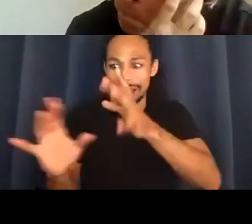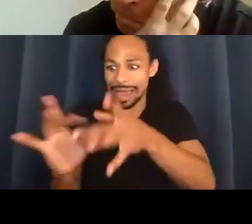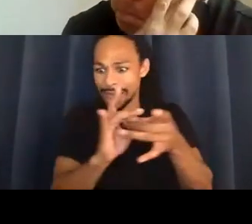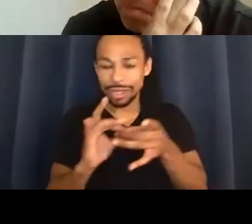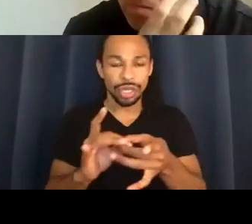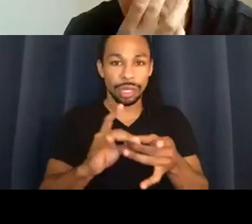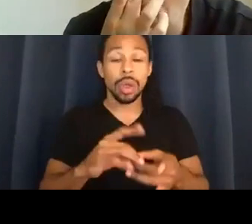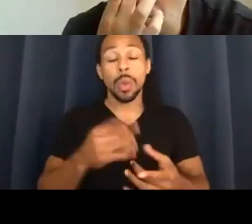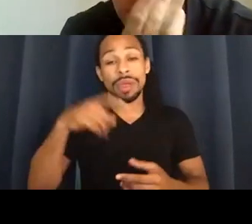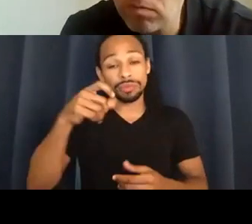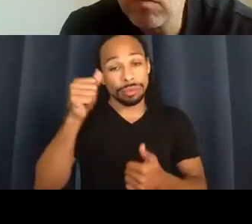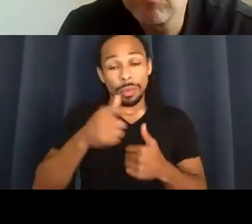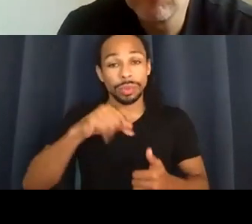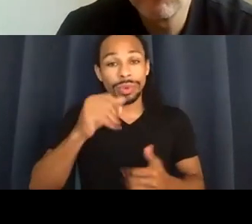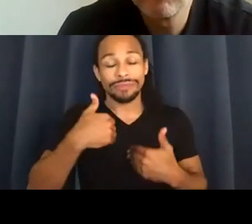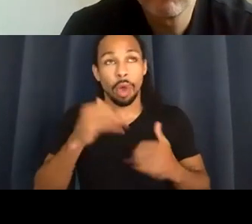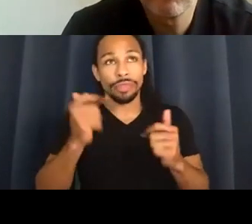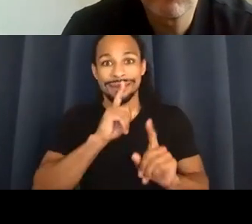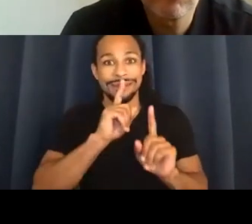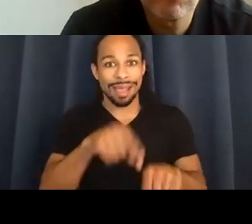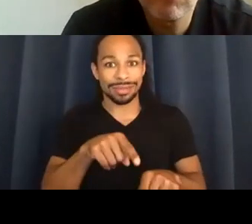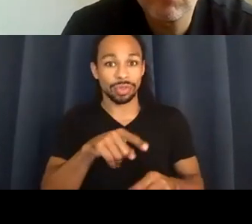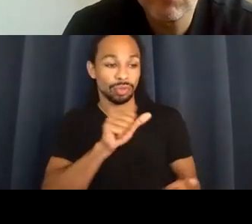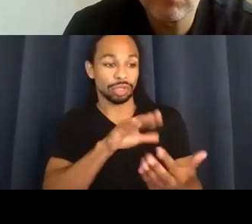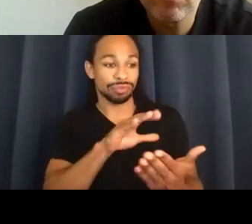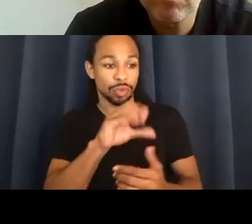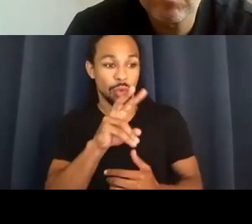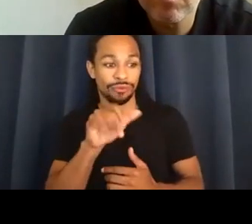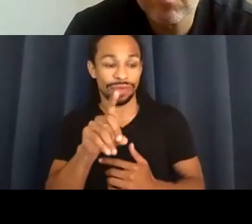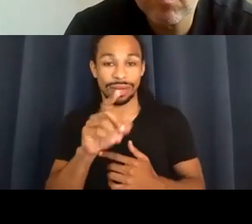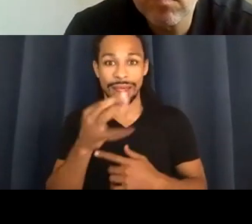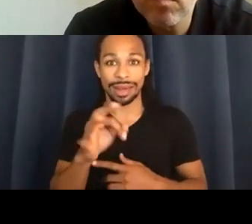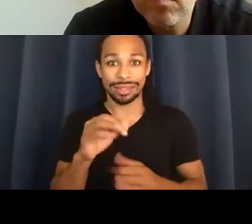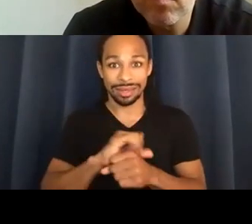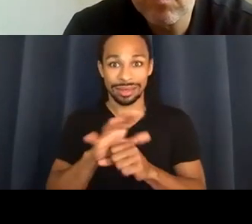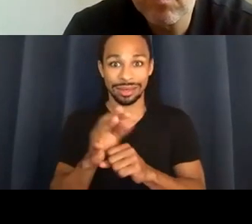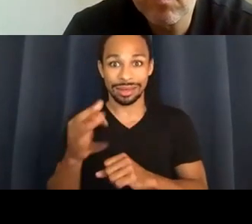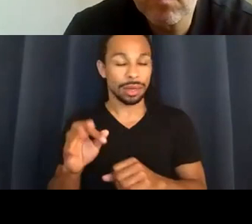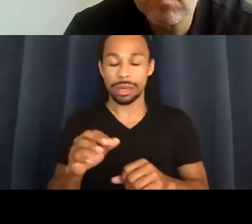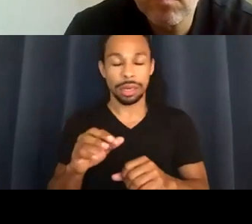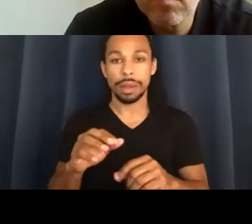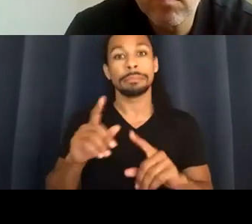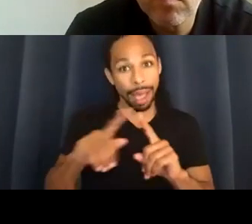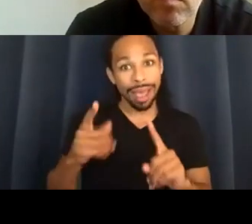to address COVID-19, what we can do is look at our processes and look at how we can communicate